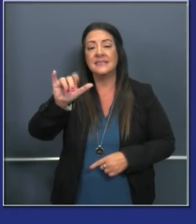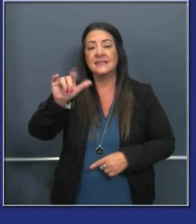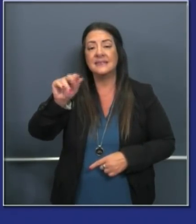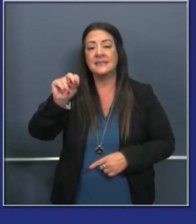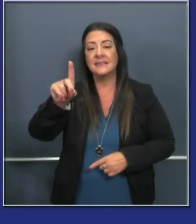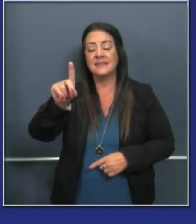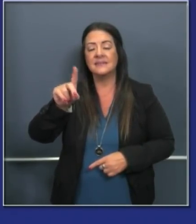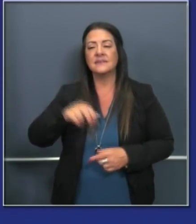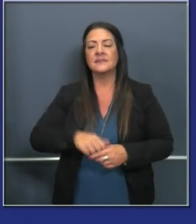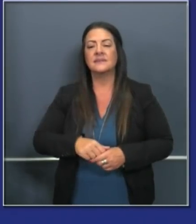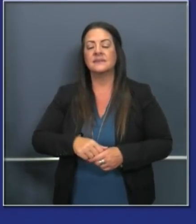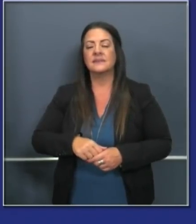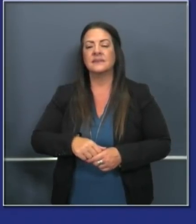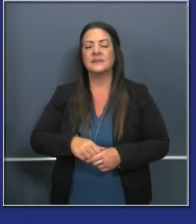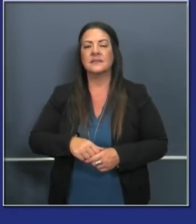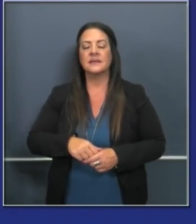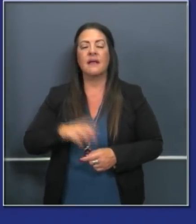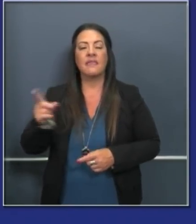THE REPORT THAT CAME OUT